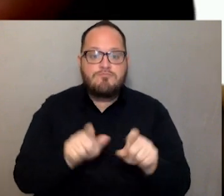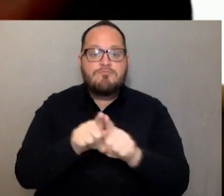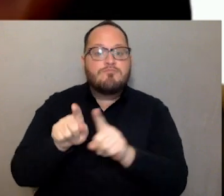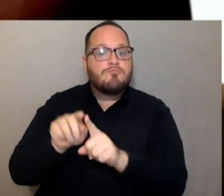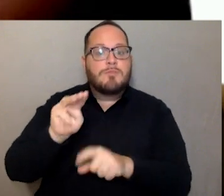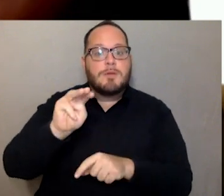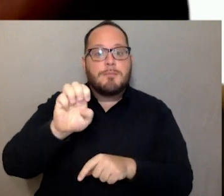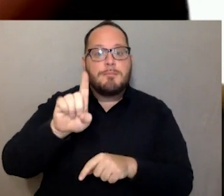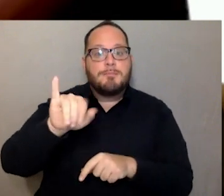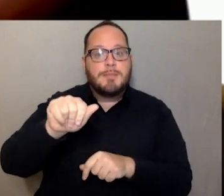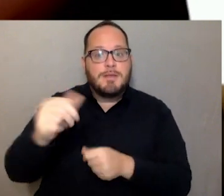RECEIVE ZOOM LINES SO THEY CAN PARTICIPATE IN THE QUESTION AND